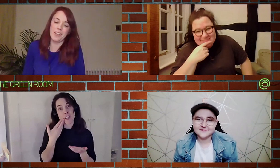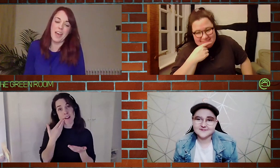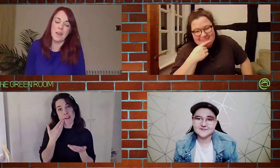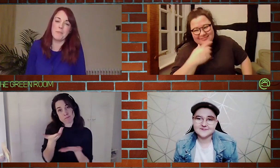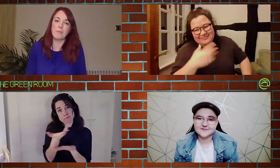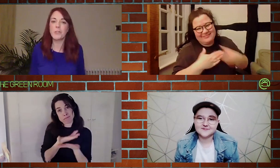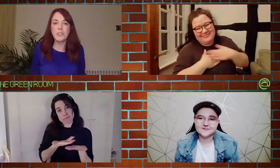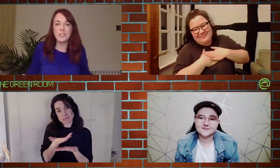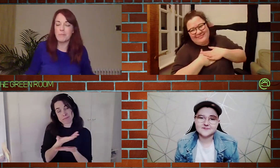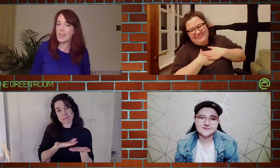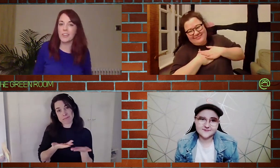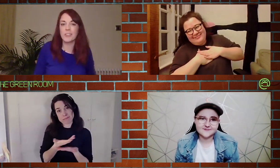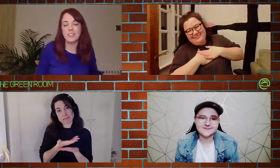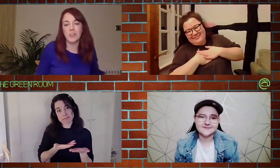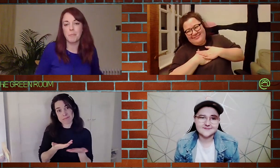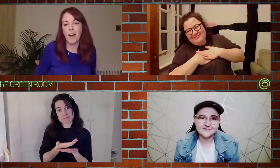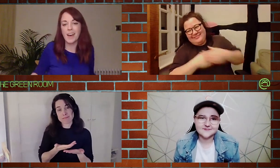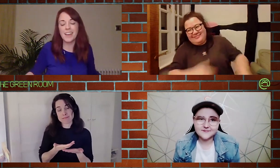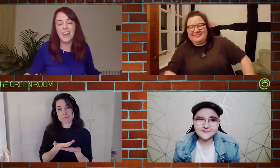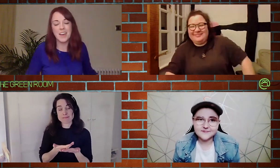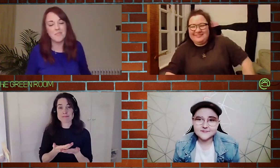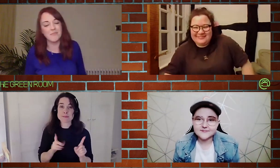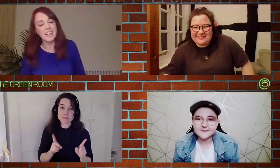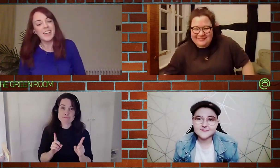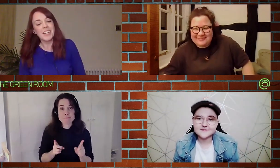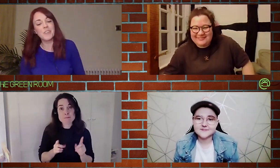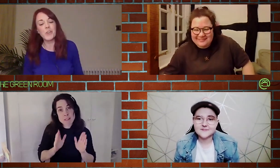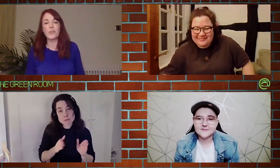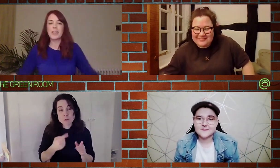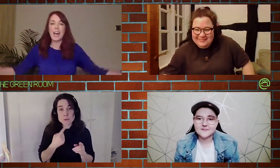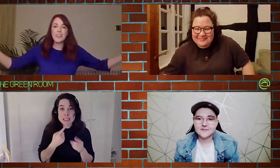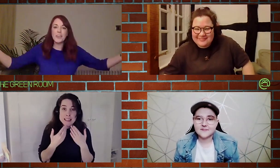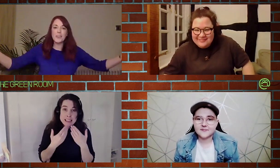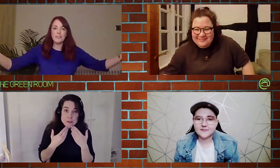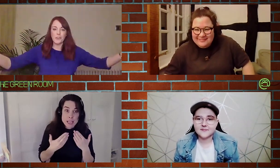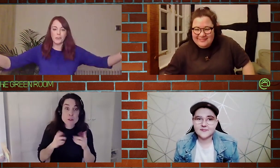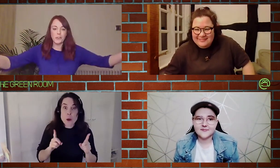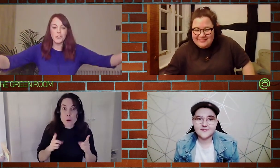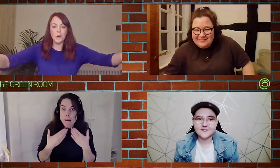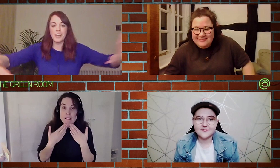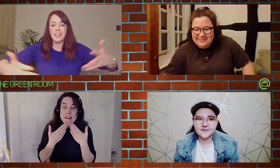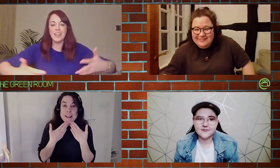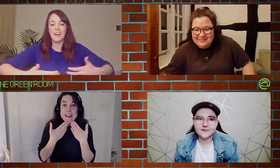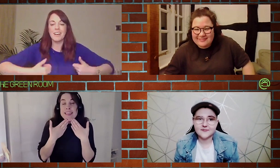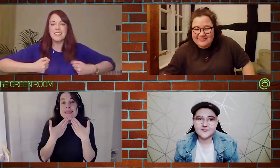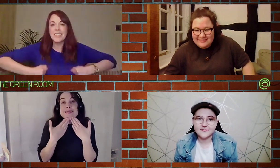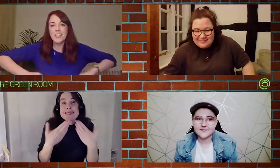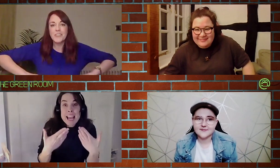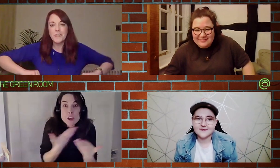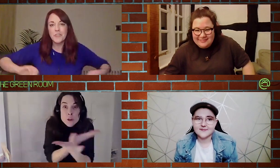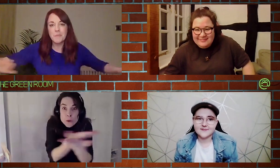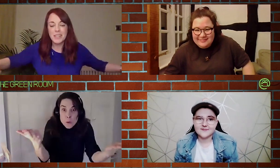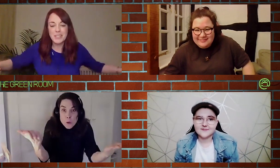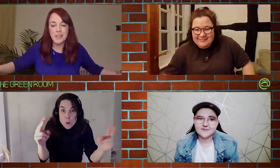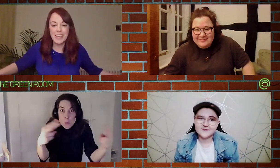I'm gonna do some thank you's and a goodbye. Here we go. Thank you for joining us in the Green Room this week